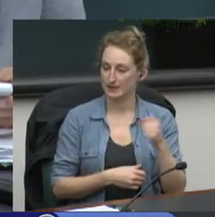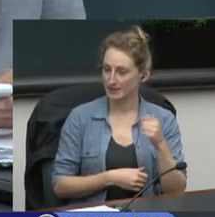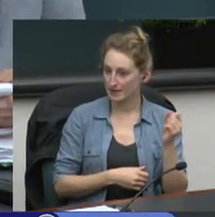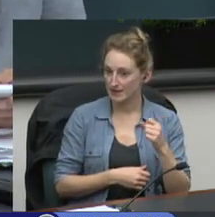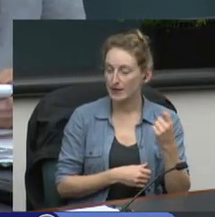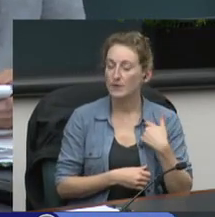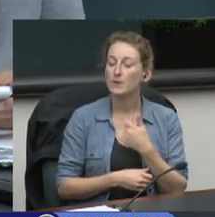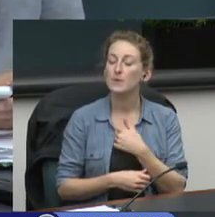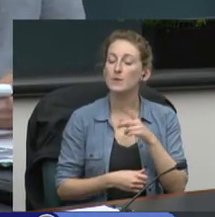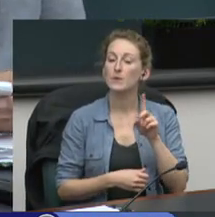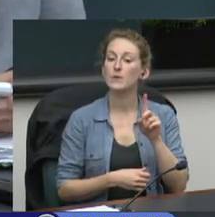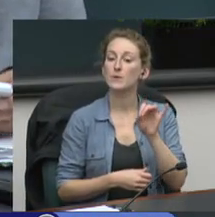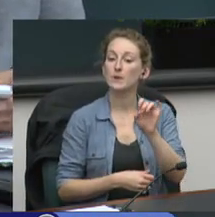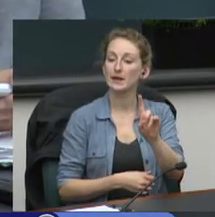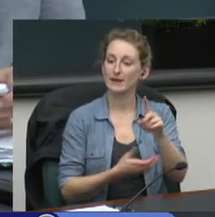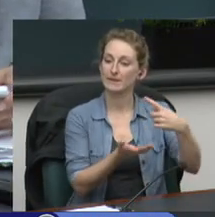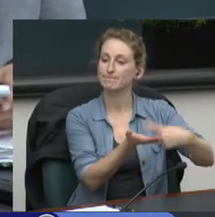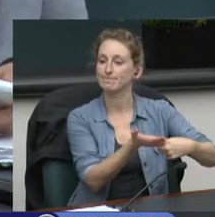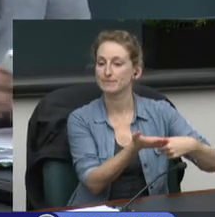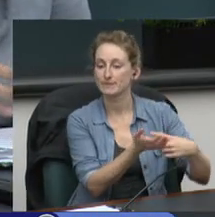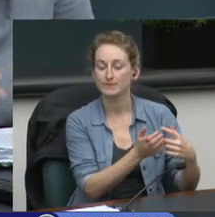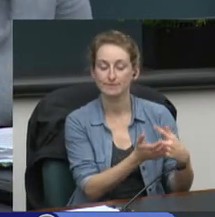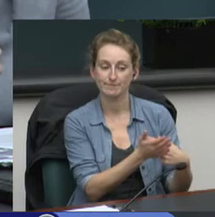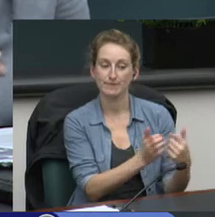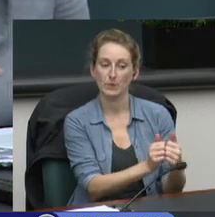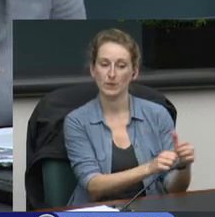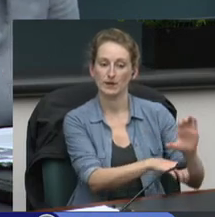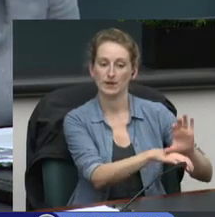consultant with that the challenge with universe a lot of the universal design